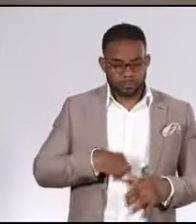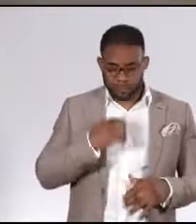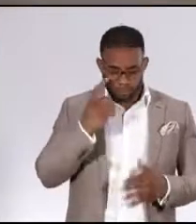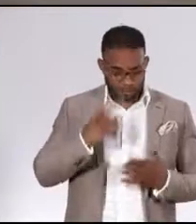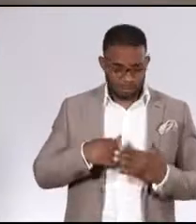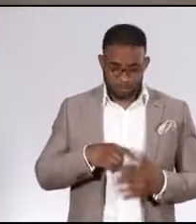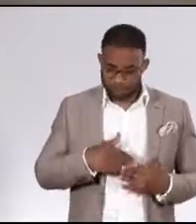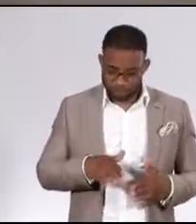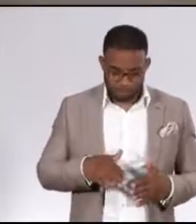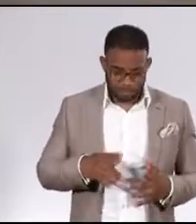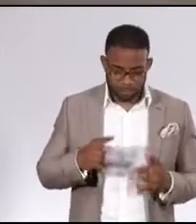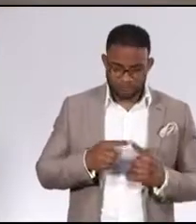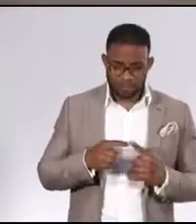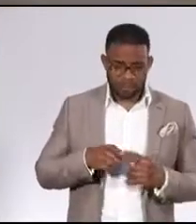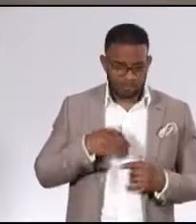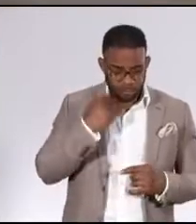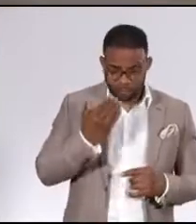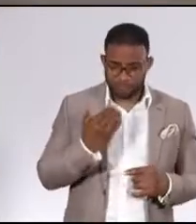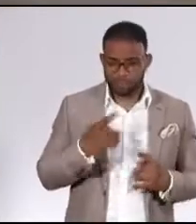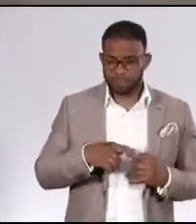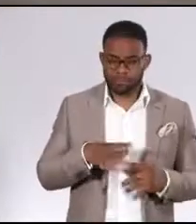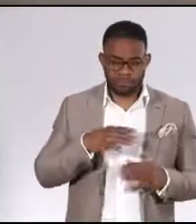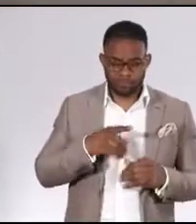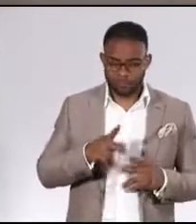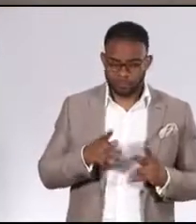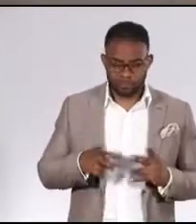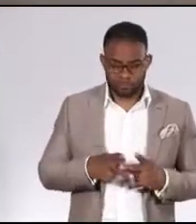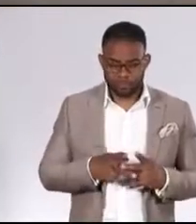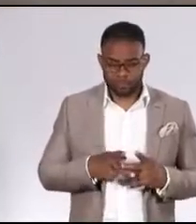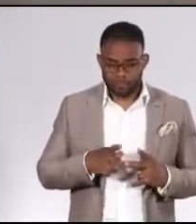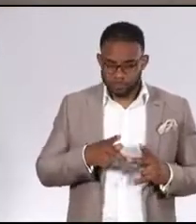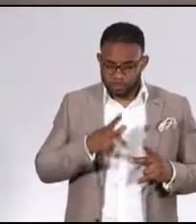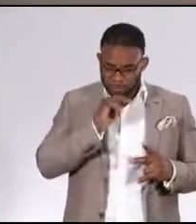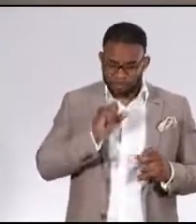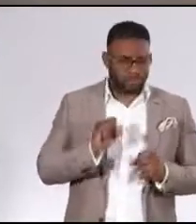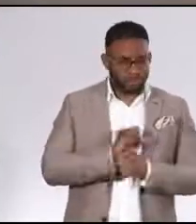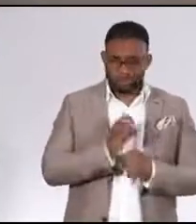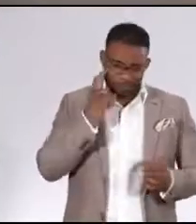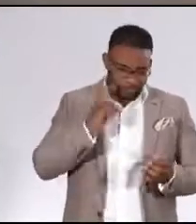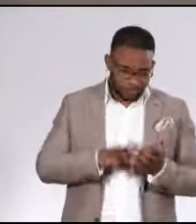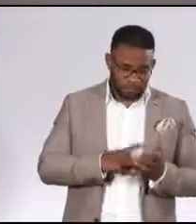too ashamed to accept a position that would have been an acknowledgment of my disability.